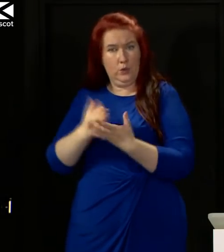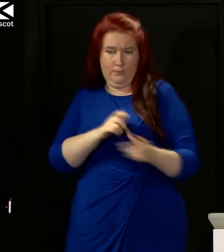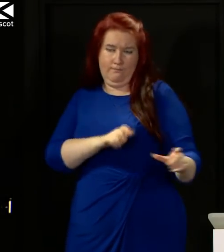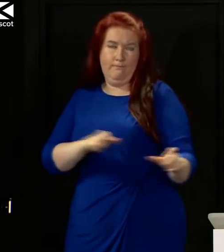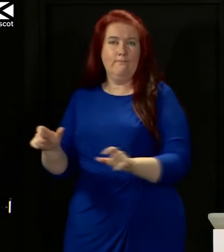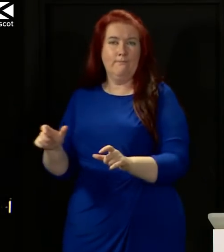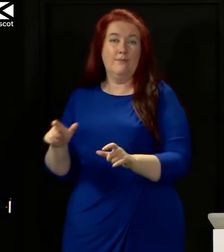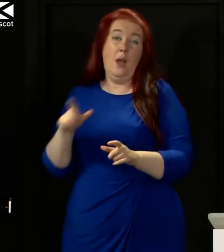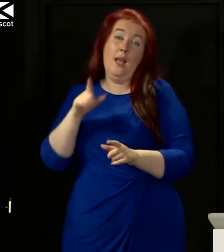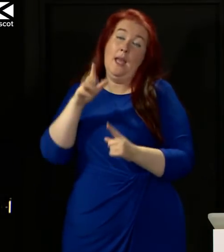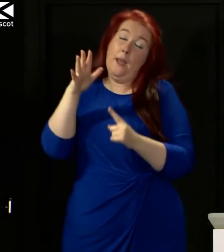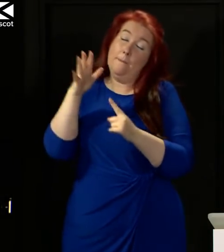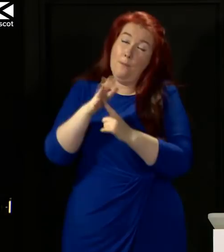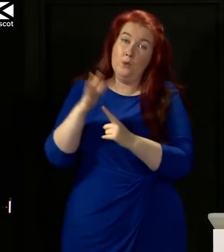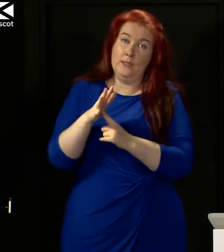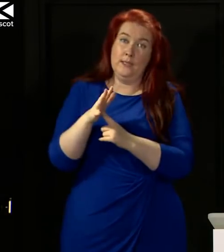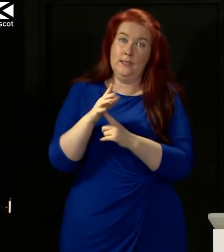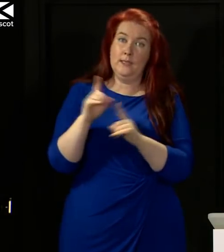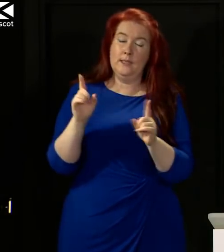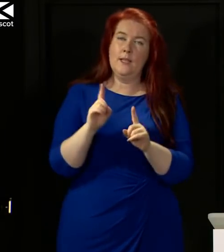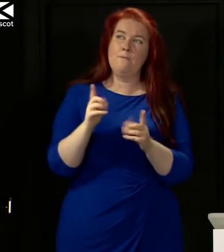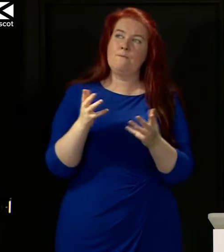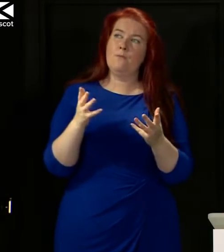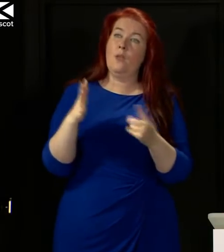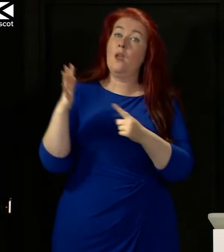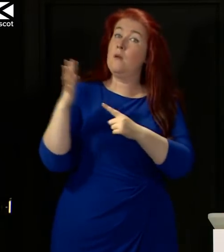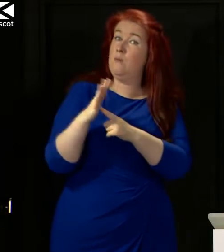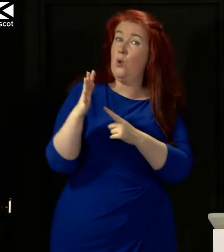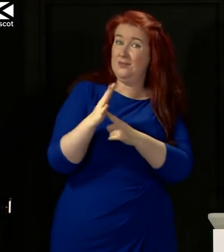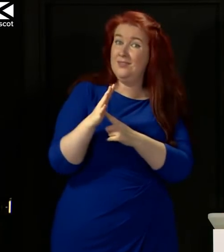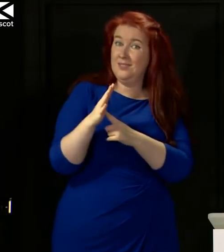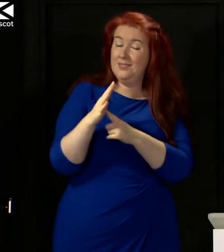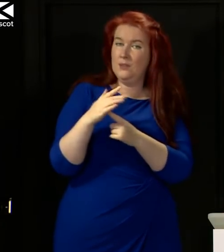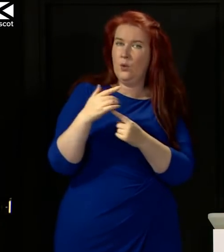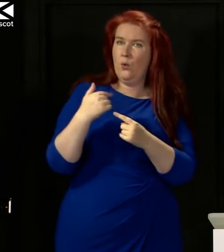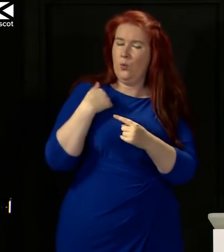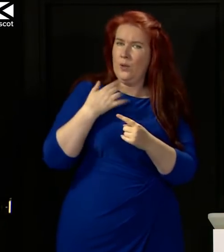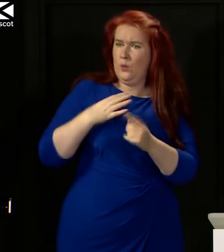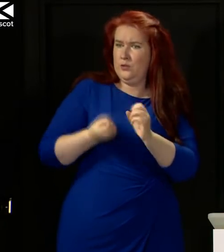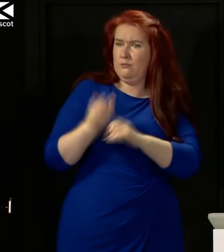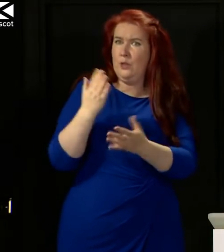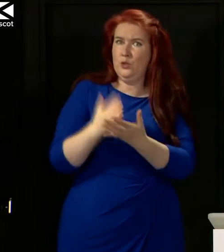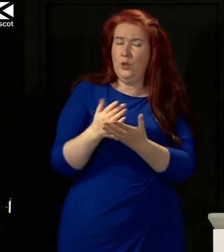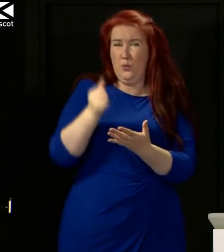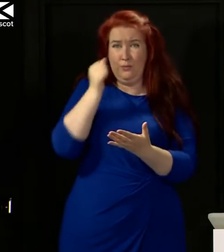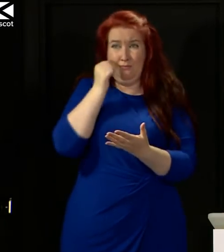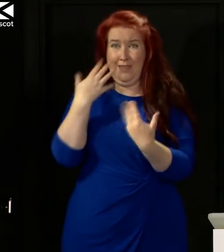it is an important part of making sure that we are helping to mitigate some of the impact